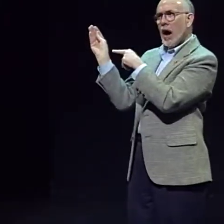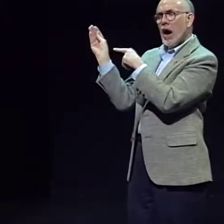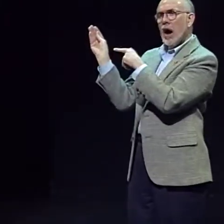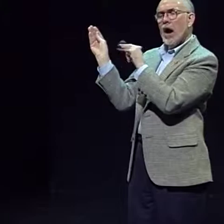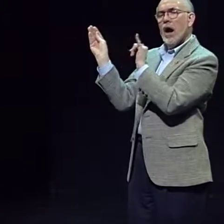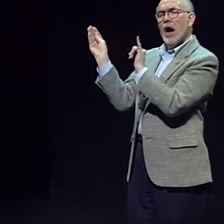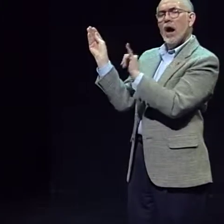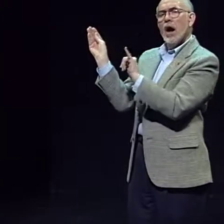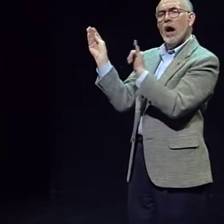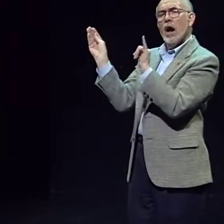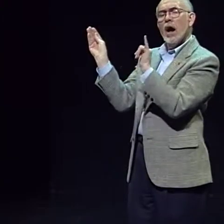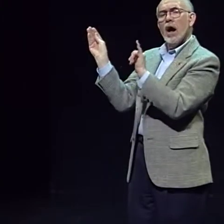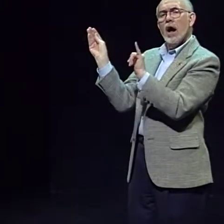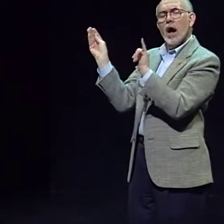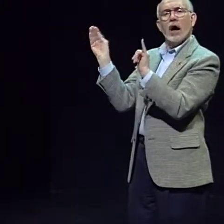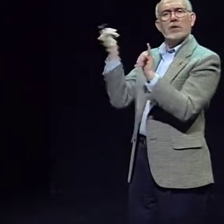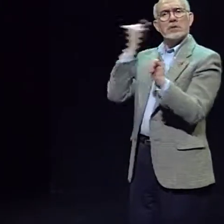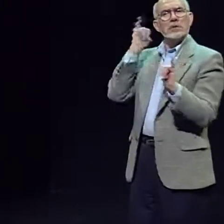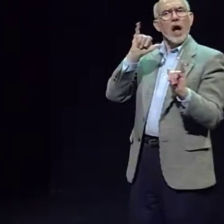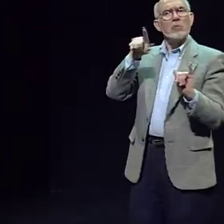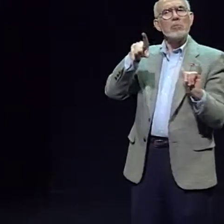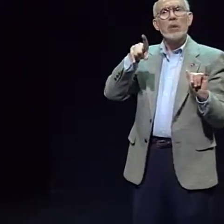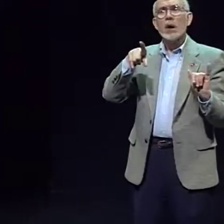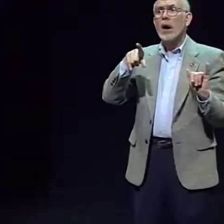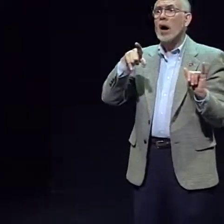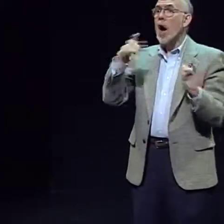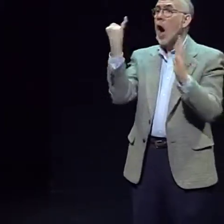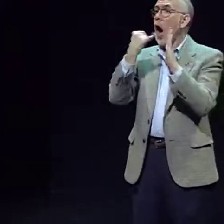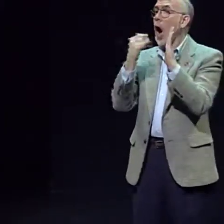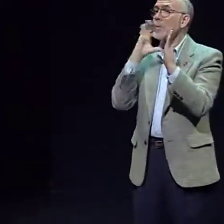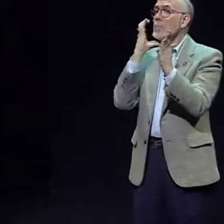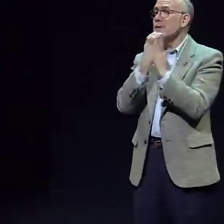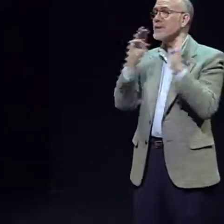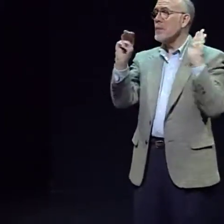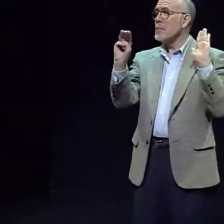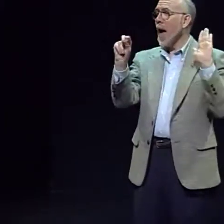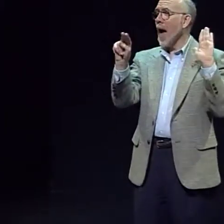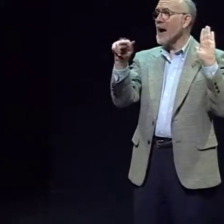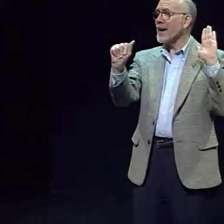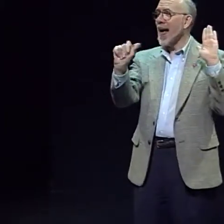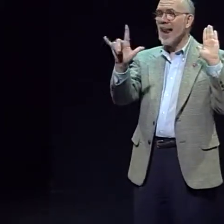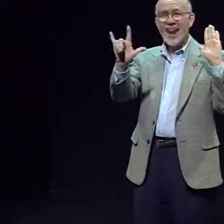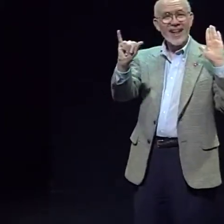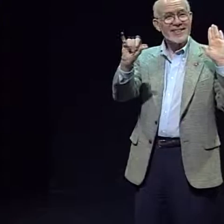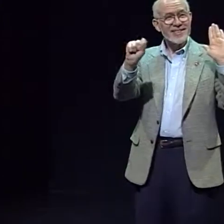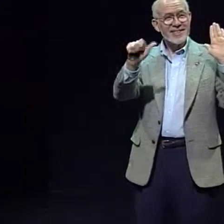HOWEVER, YOU KNOW, YOU NEED TO THINK ABOUT THE PROCESS.